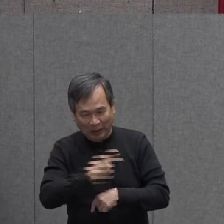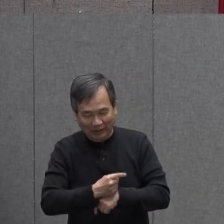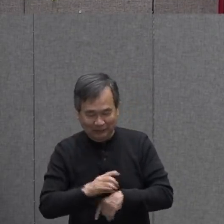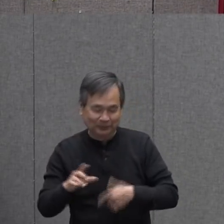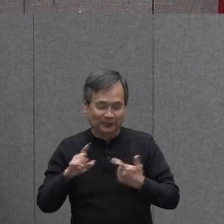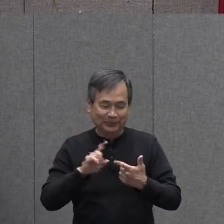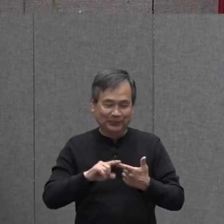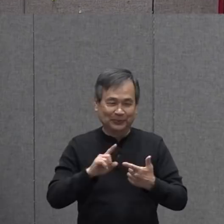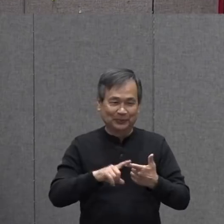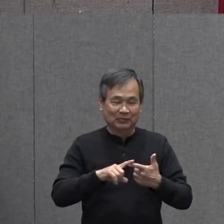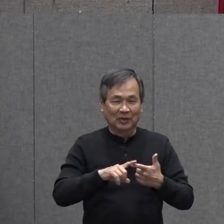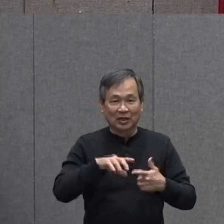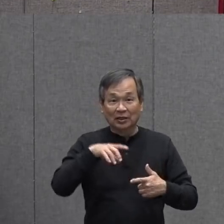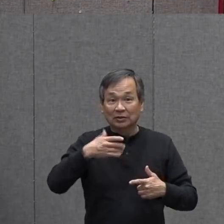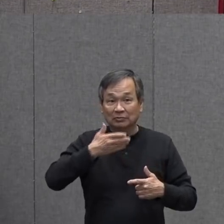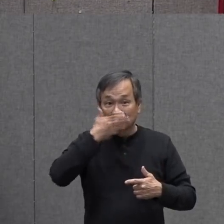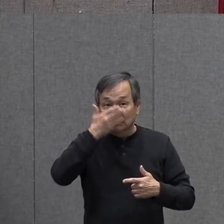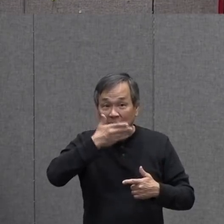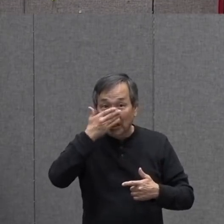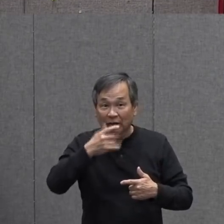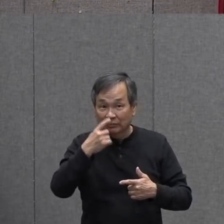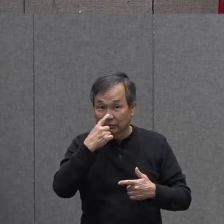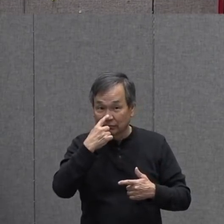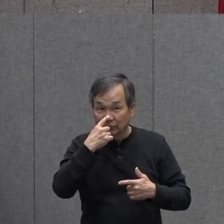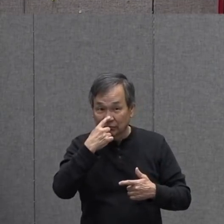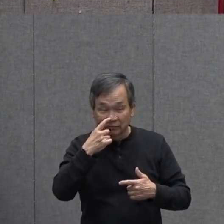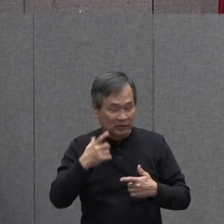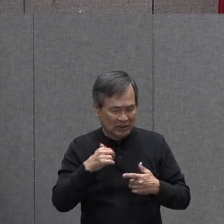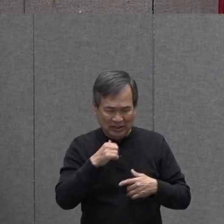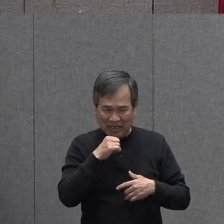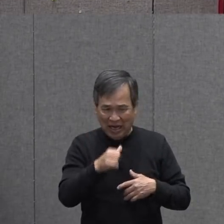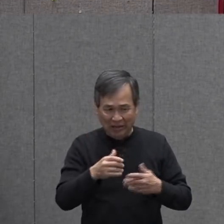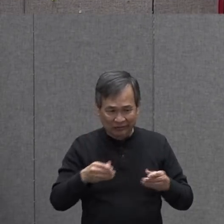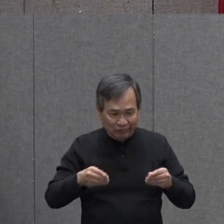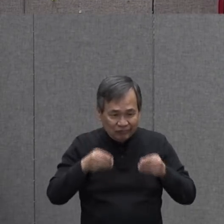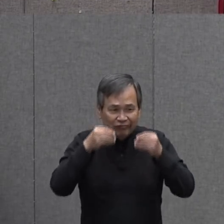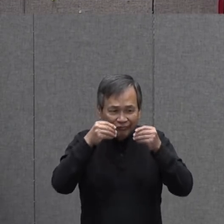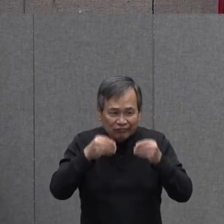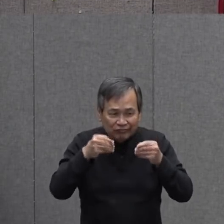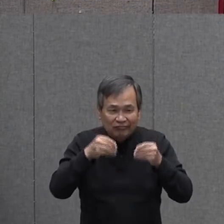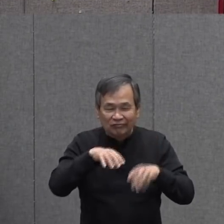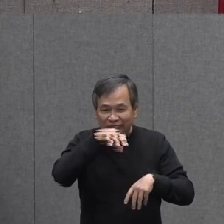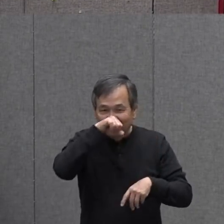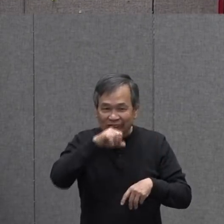Our sense of smell, again, we're not gonna use that too much today with what we're exploring.